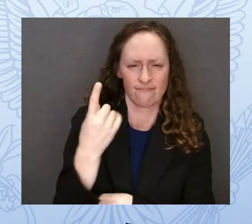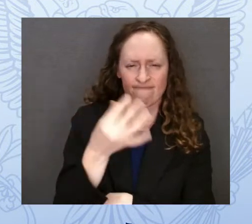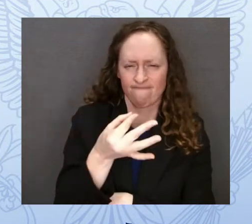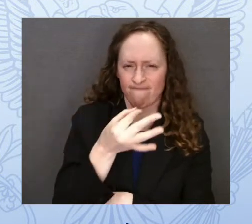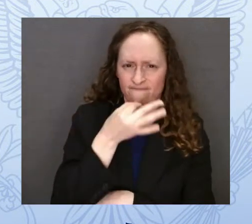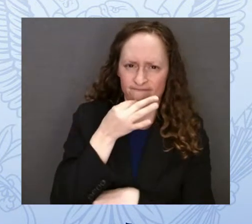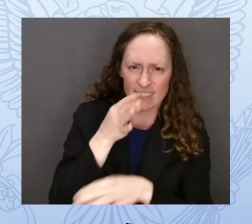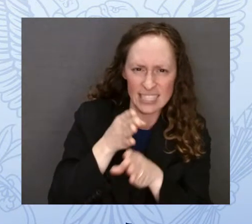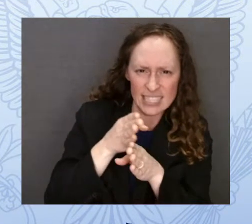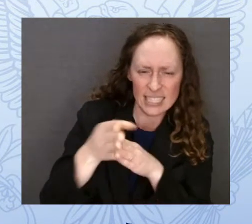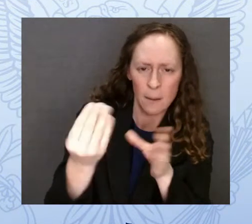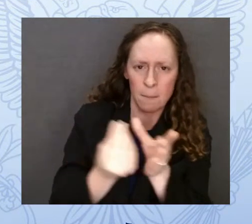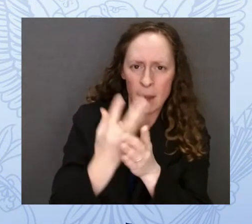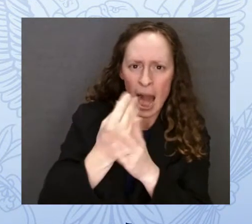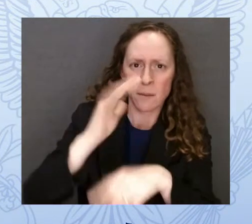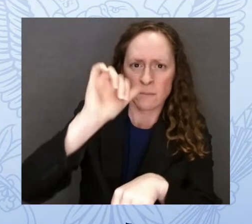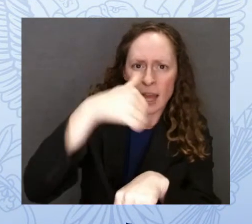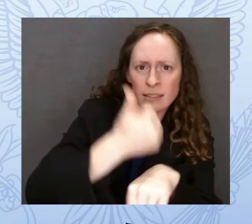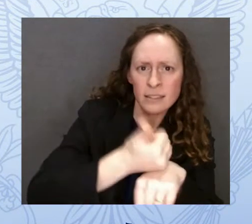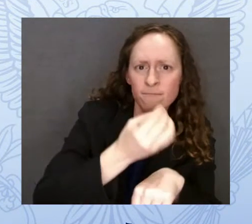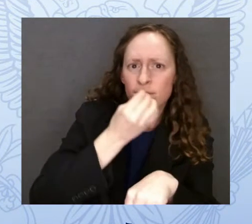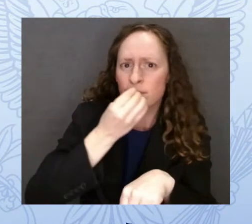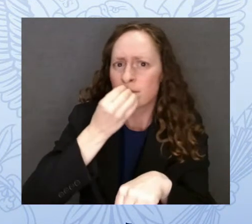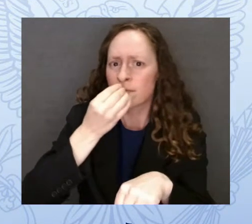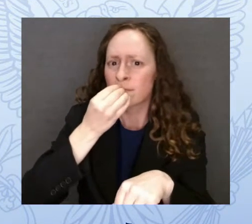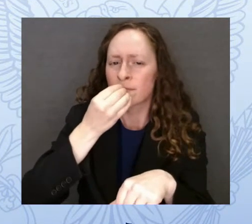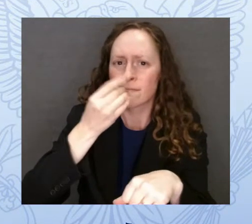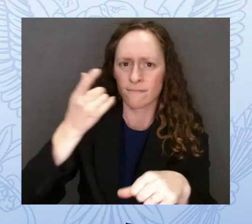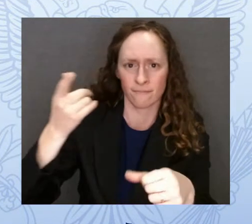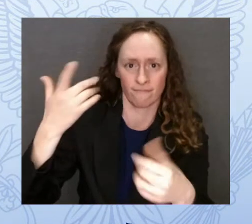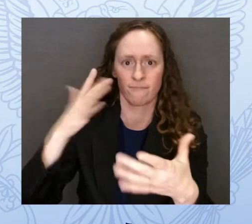Guests will have the option to add fish to their main course, as well.